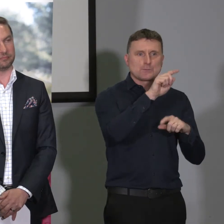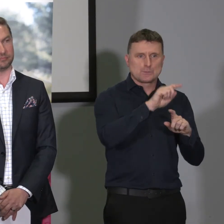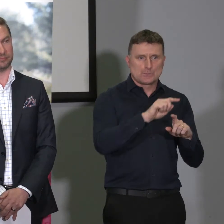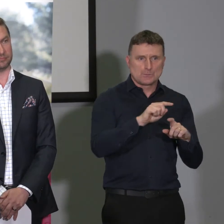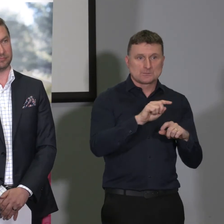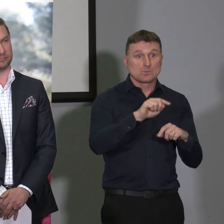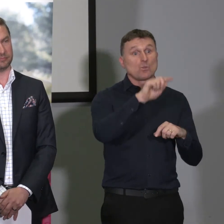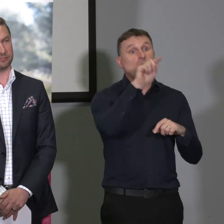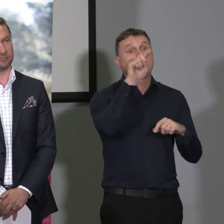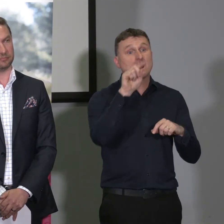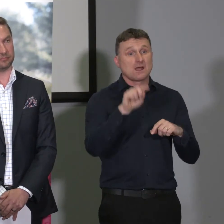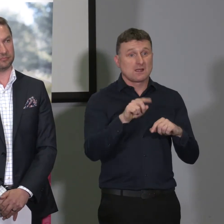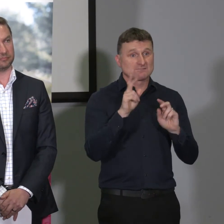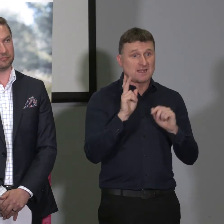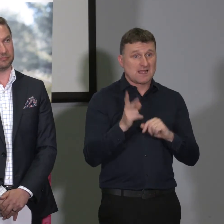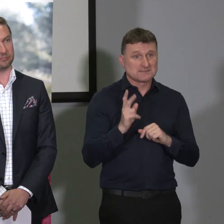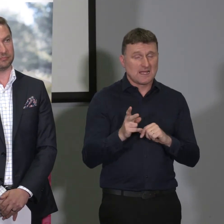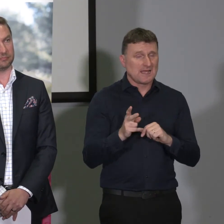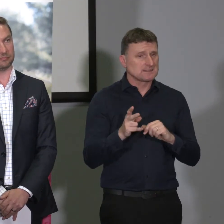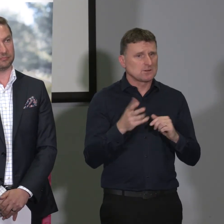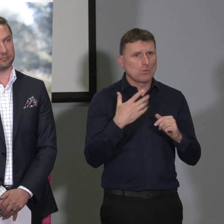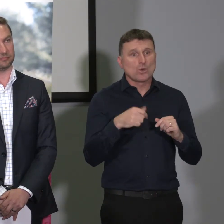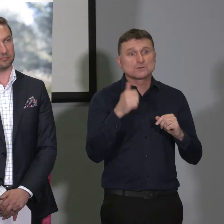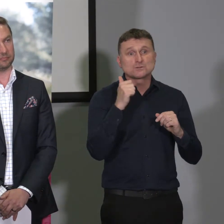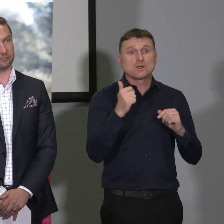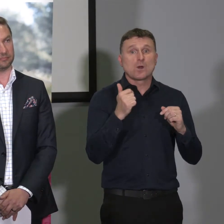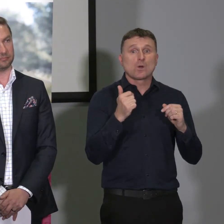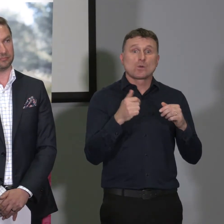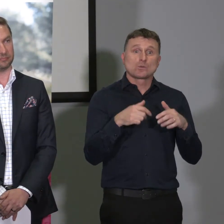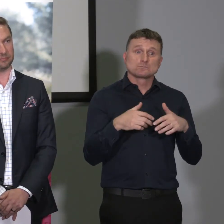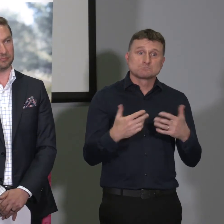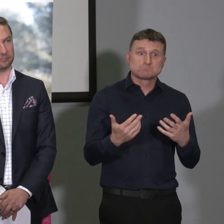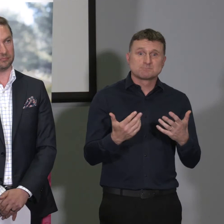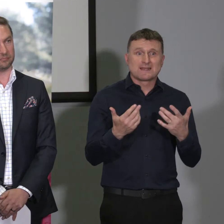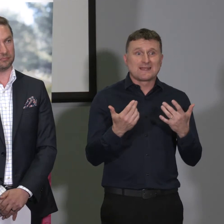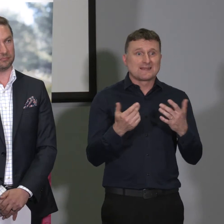to make any inroads, have you made any meaningful inroads